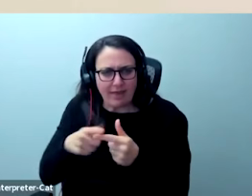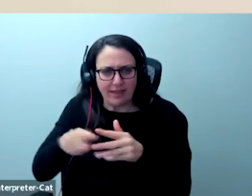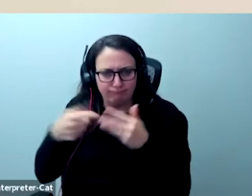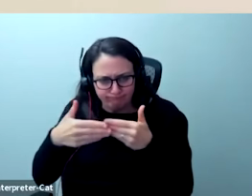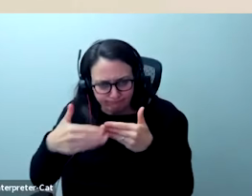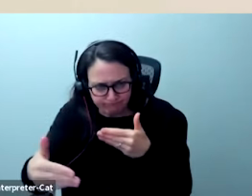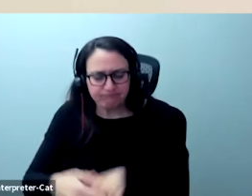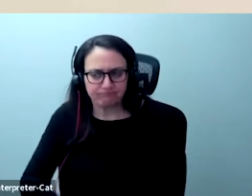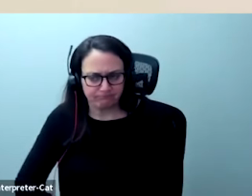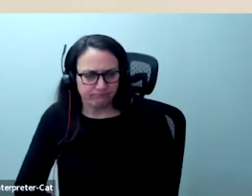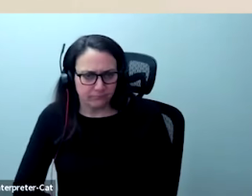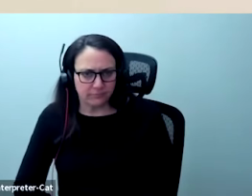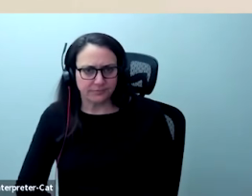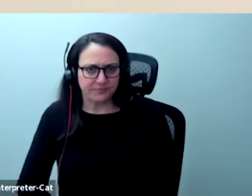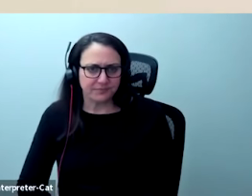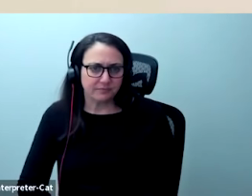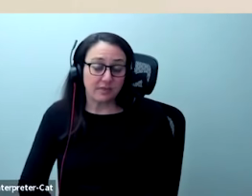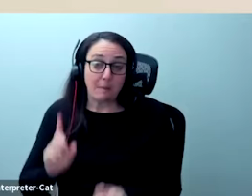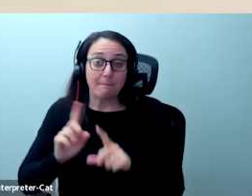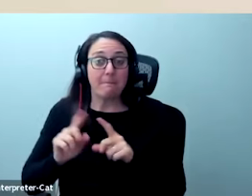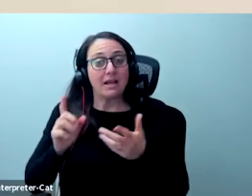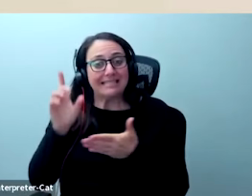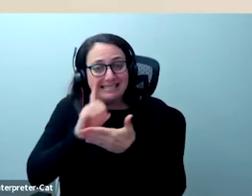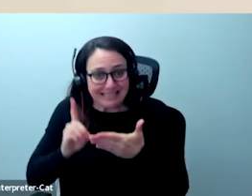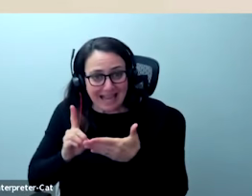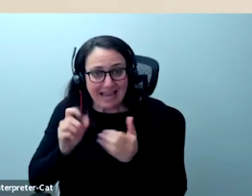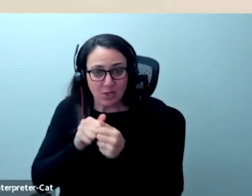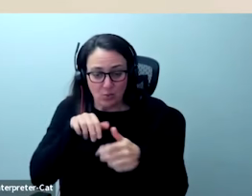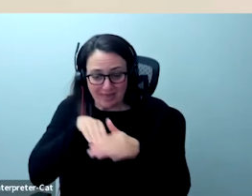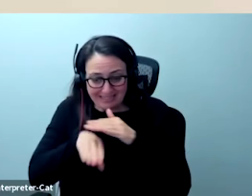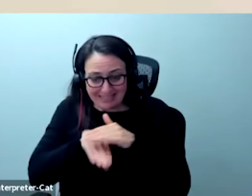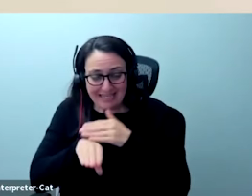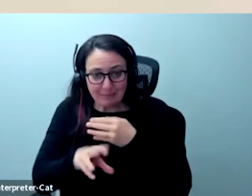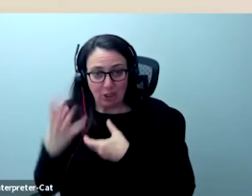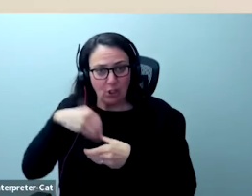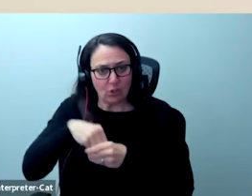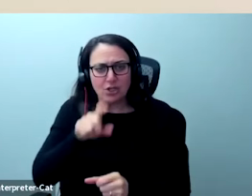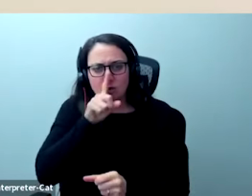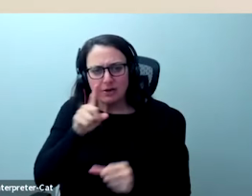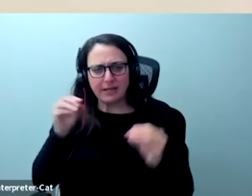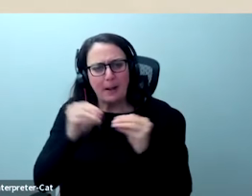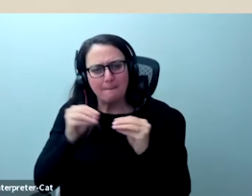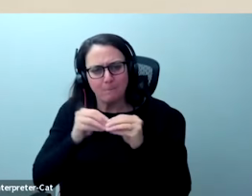But ultimately, designing with accessibility and inclusion in mind is really taking a more universal approach.